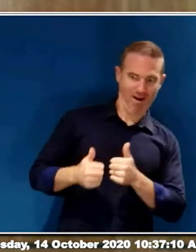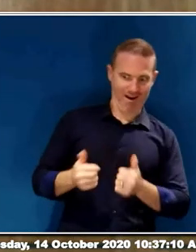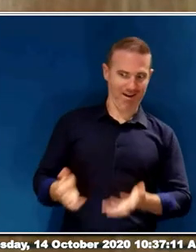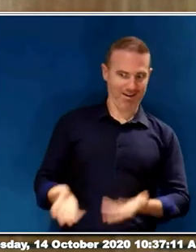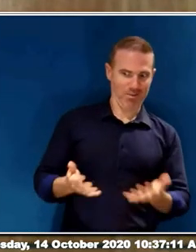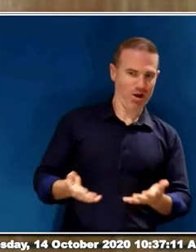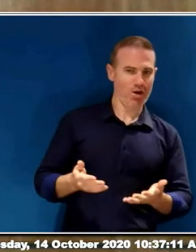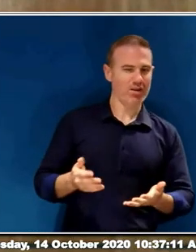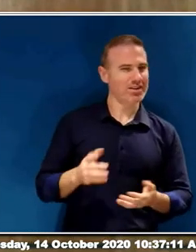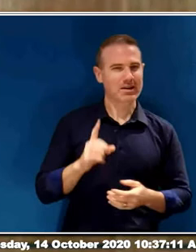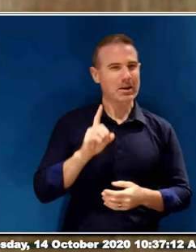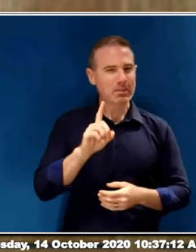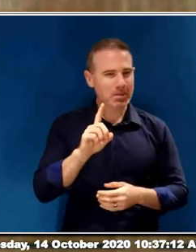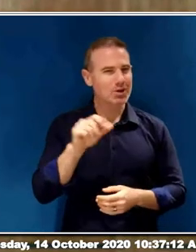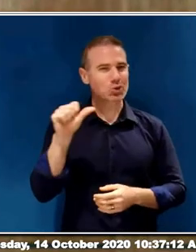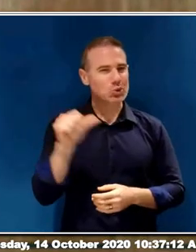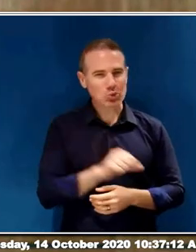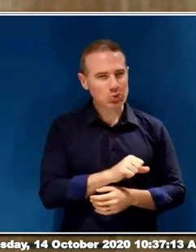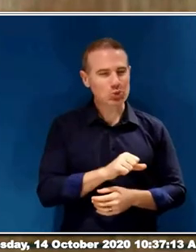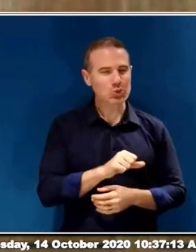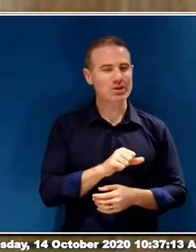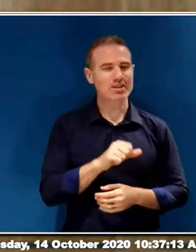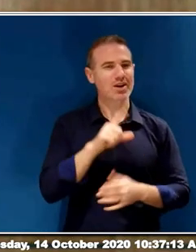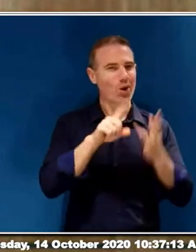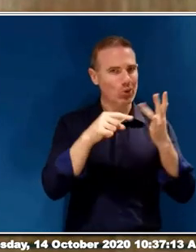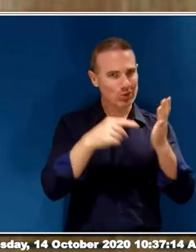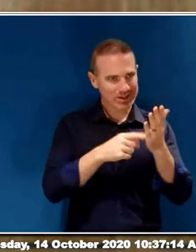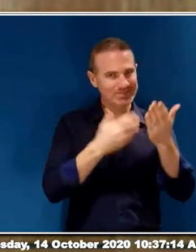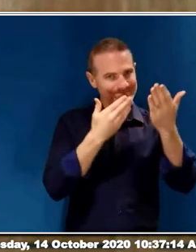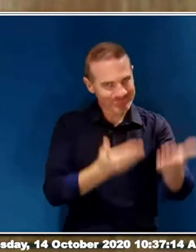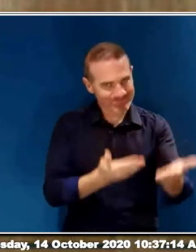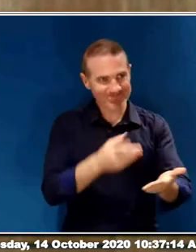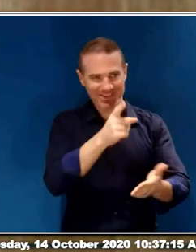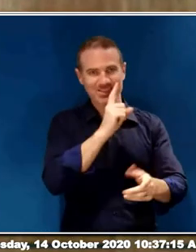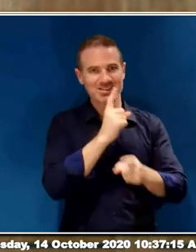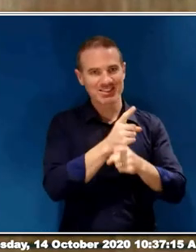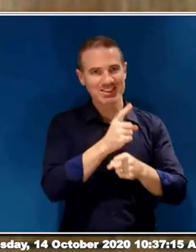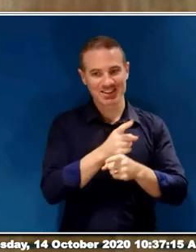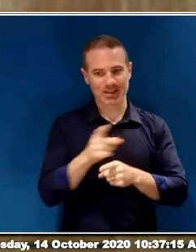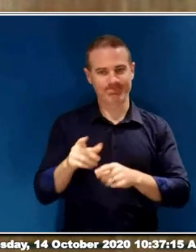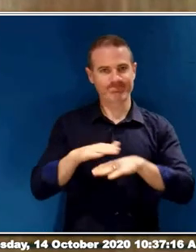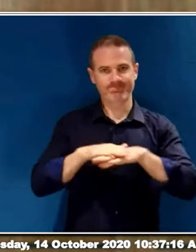can't work beyond a 30-minute period because of fatigue, and then obviously